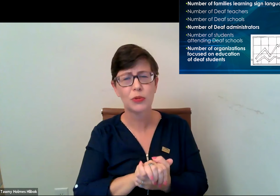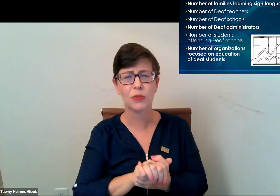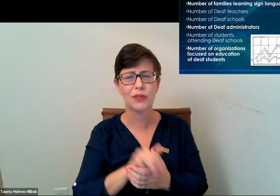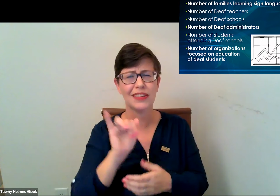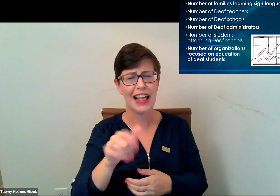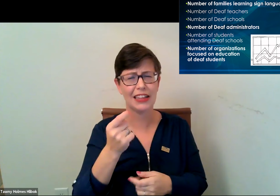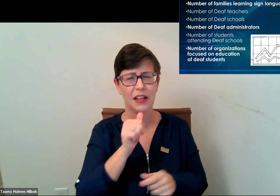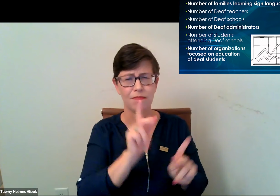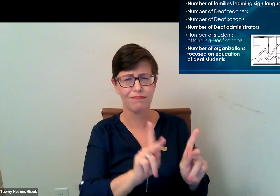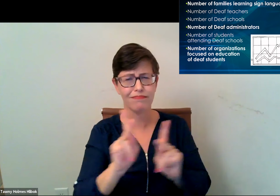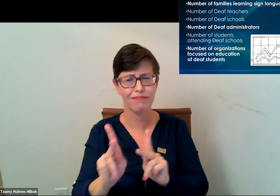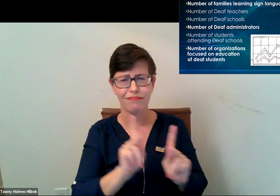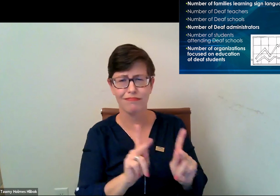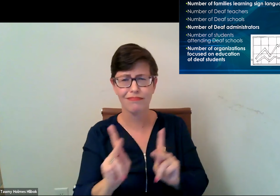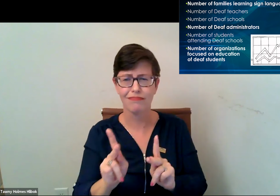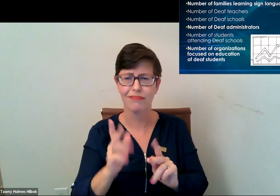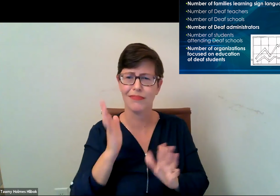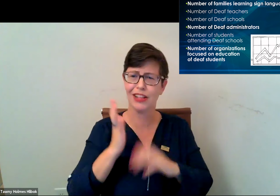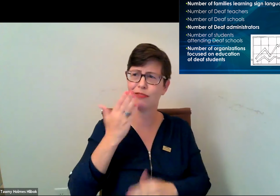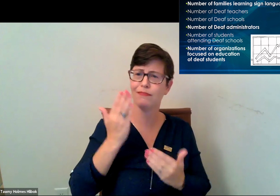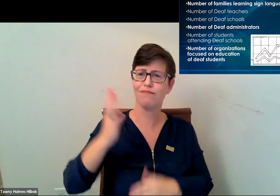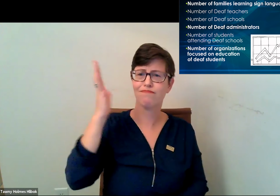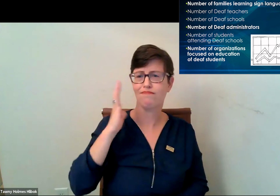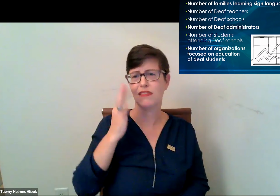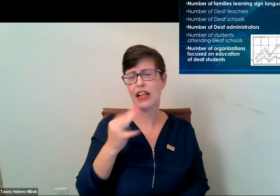And who have ips a deaf school. it's proportional.